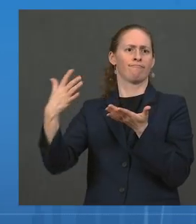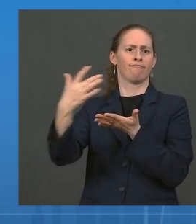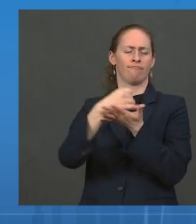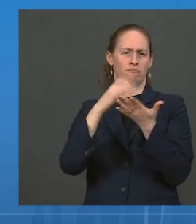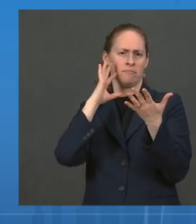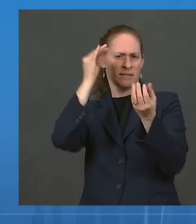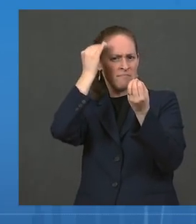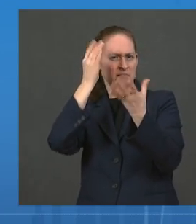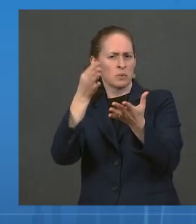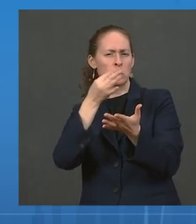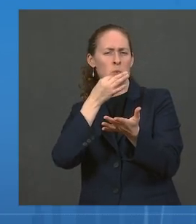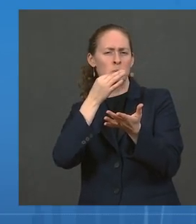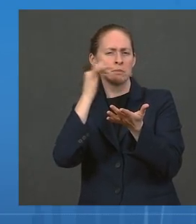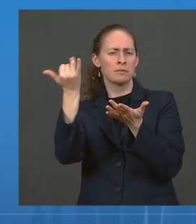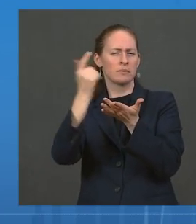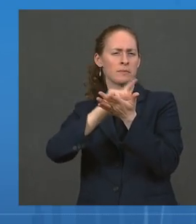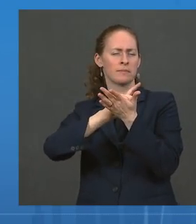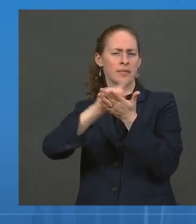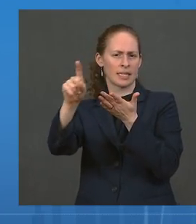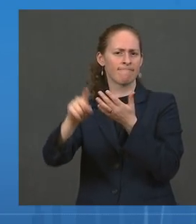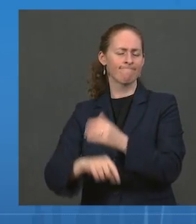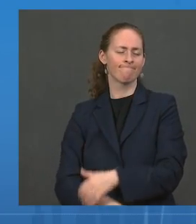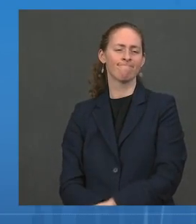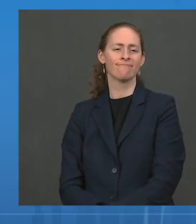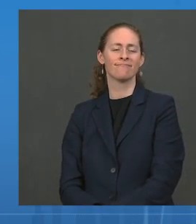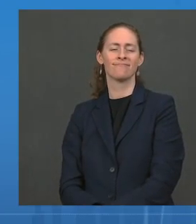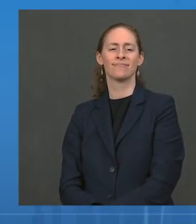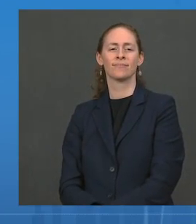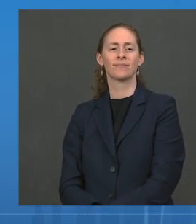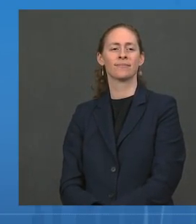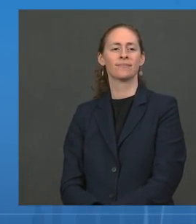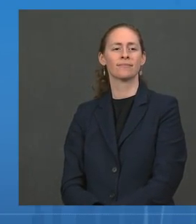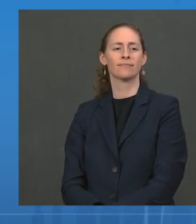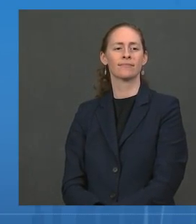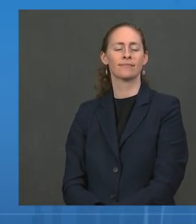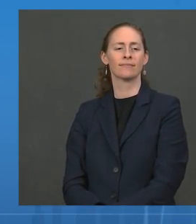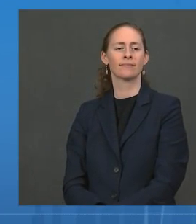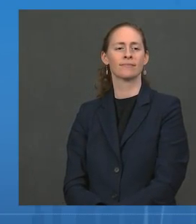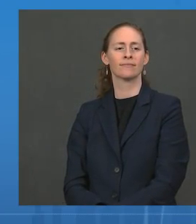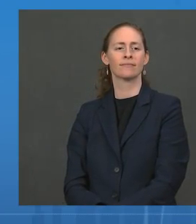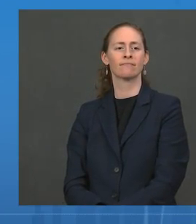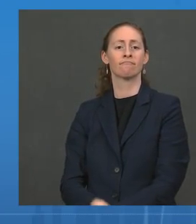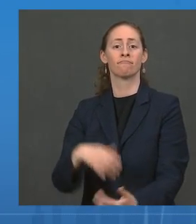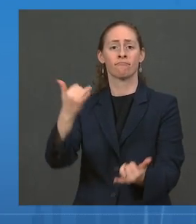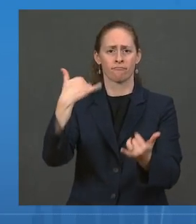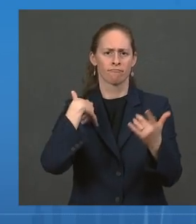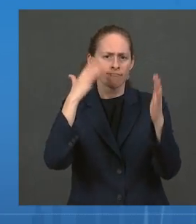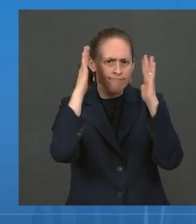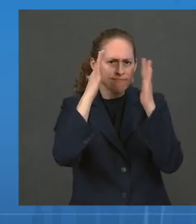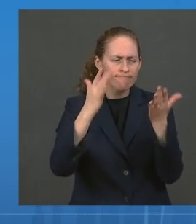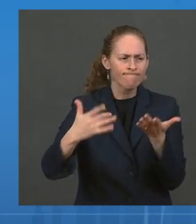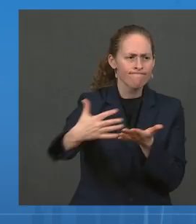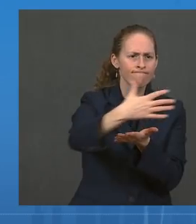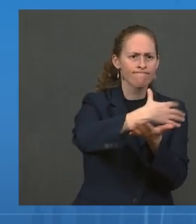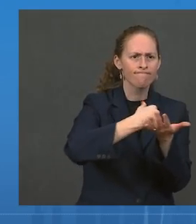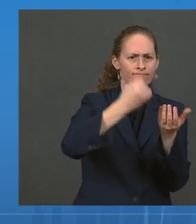In the meantime, we are actively also following data on our 5- to 11-year-olds. Obviously, we need some time for them to get their first dose,